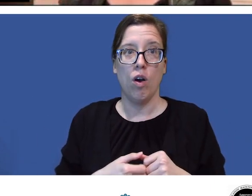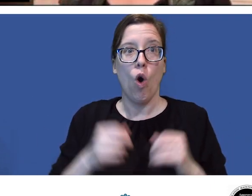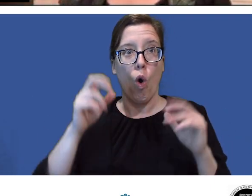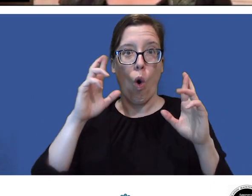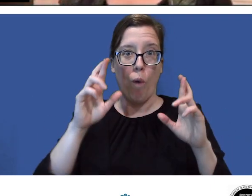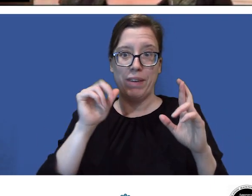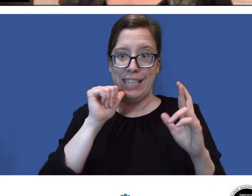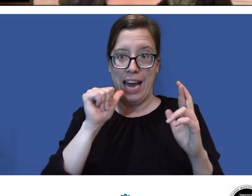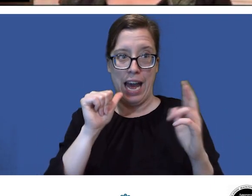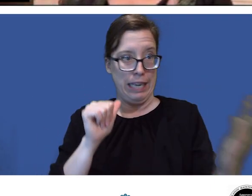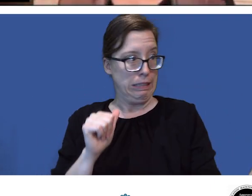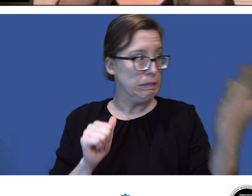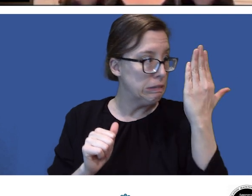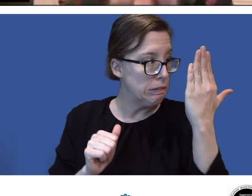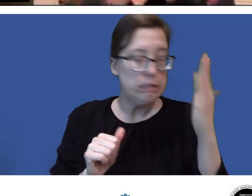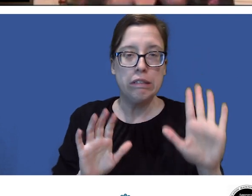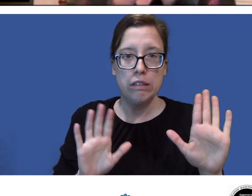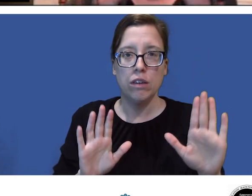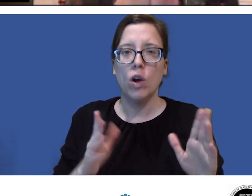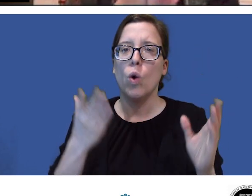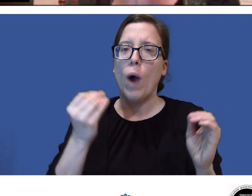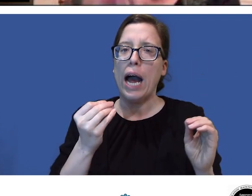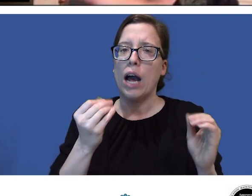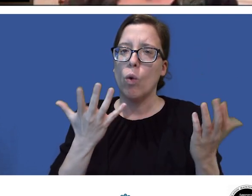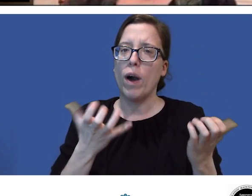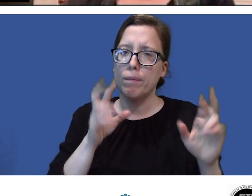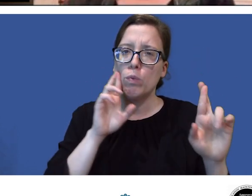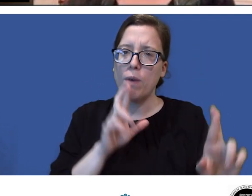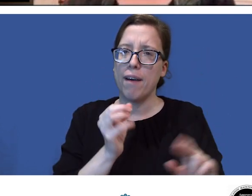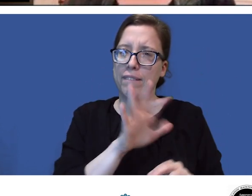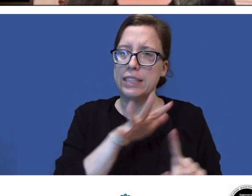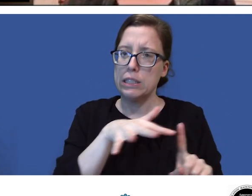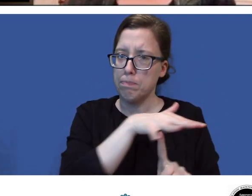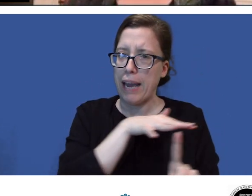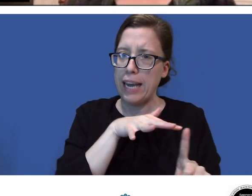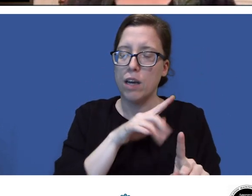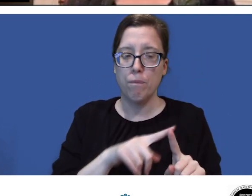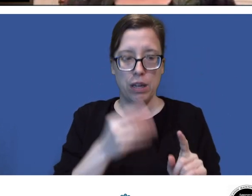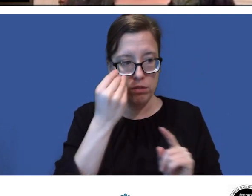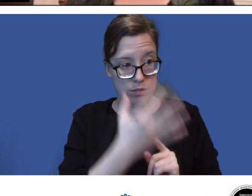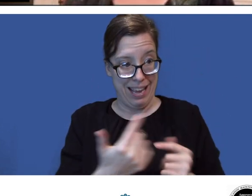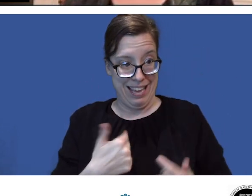You're in–you're not, hopefully, in his face because we need to be respectful, right?